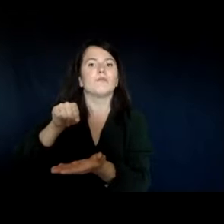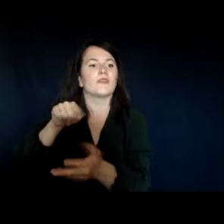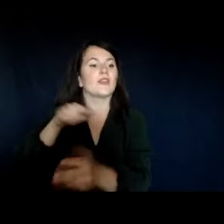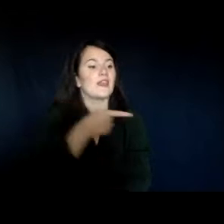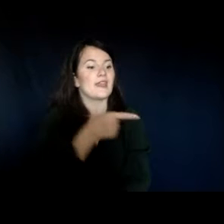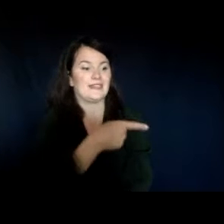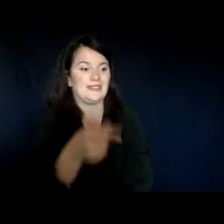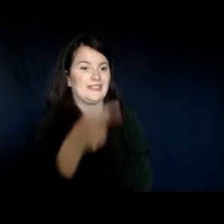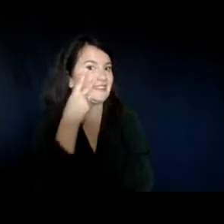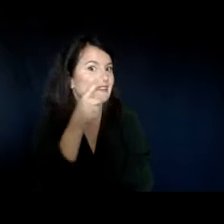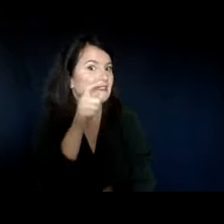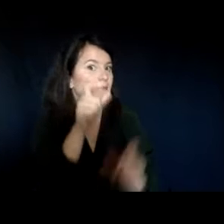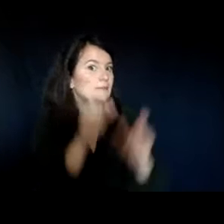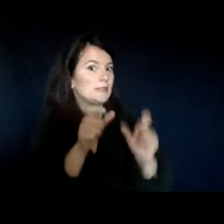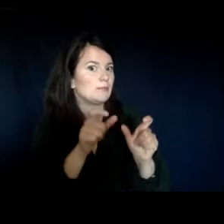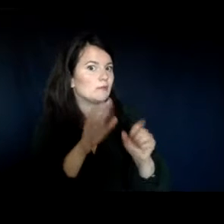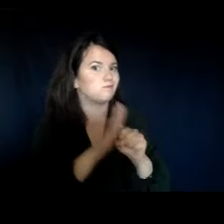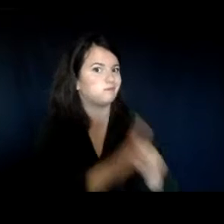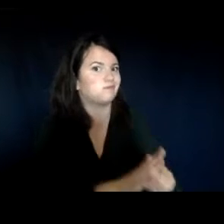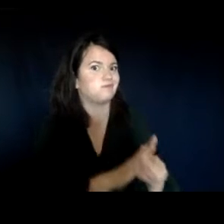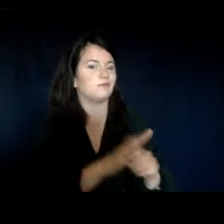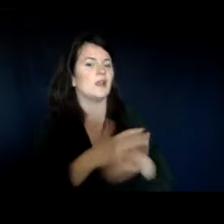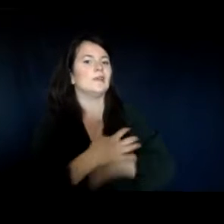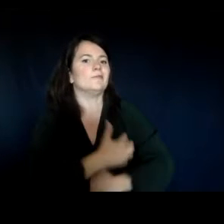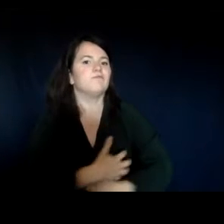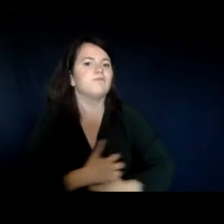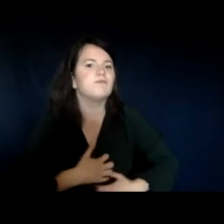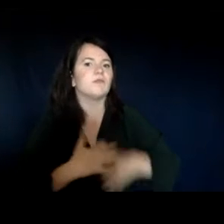continued to be delivered in a safe environment.